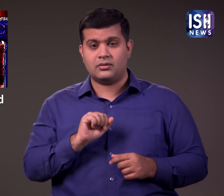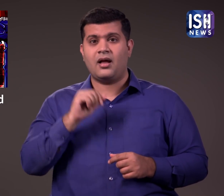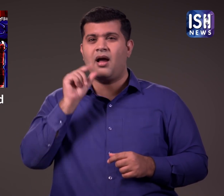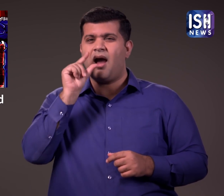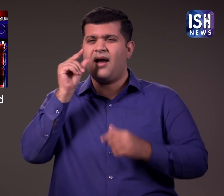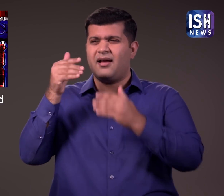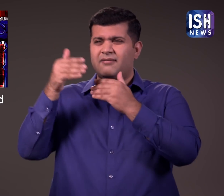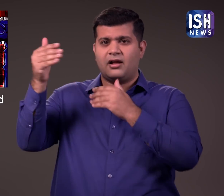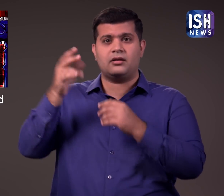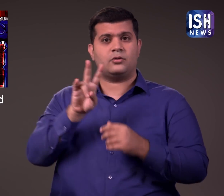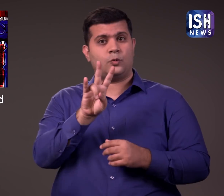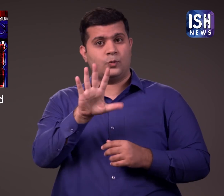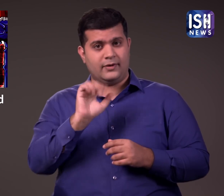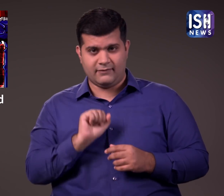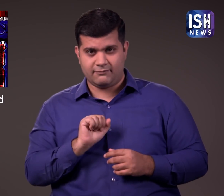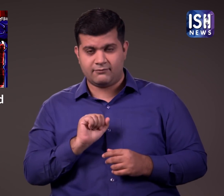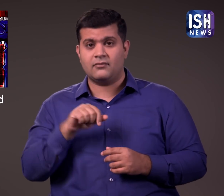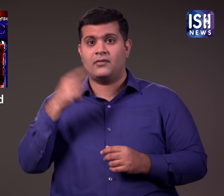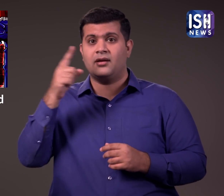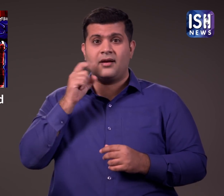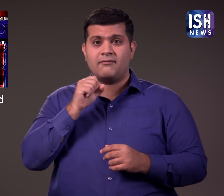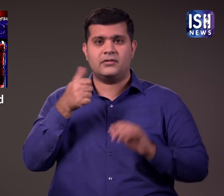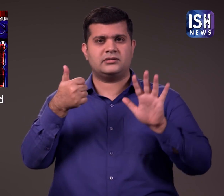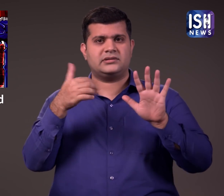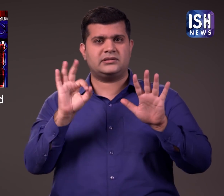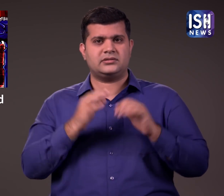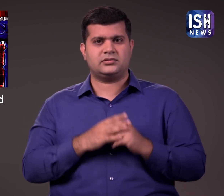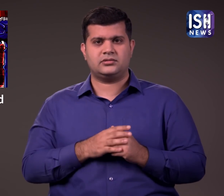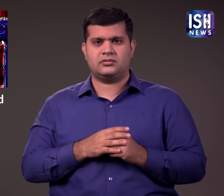the uncle is 25 years old and grandfather in 60 years old.